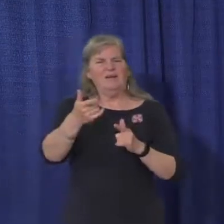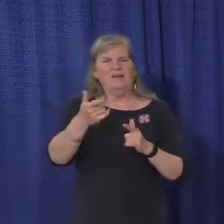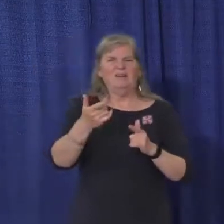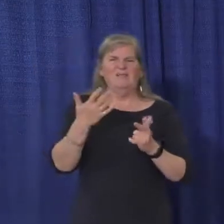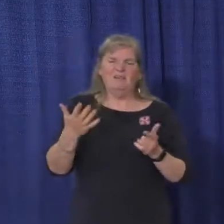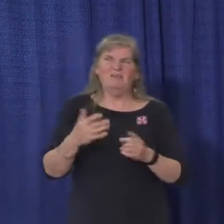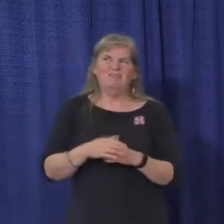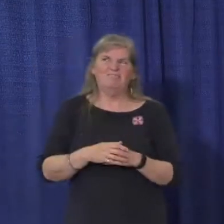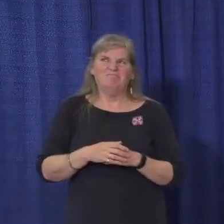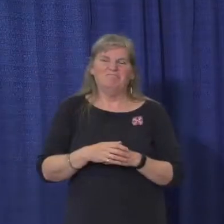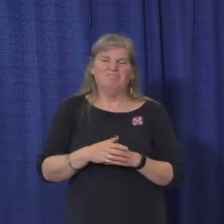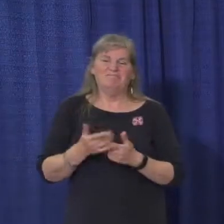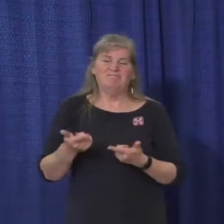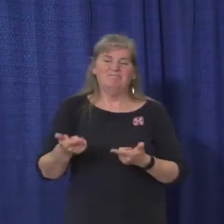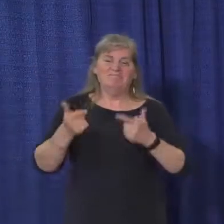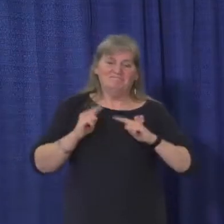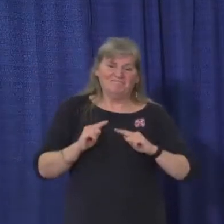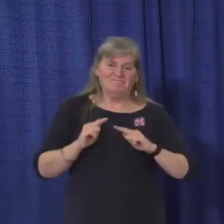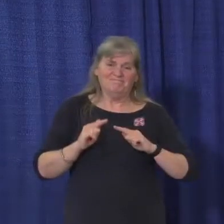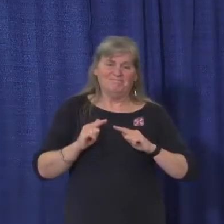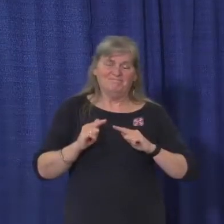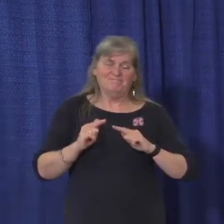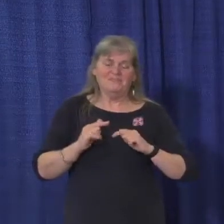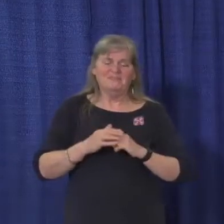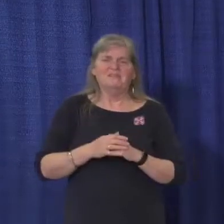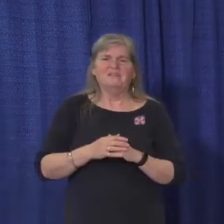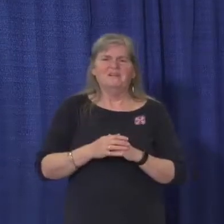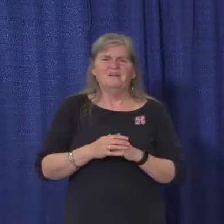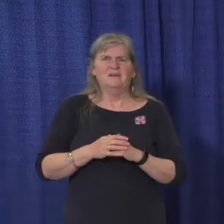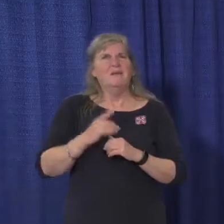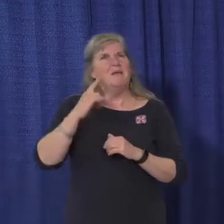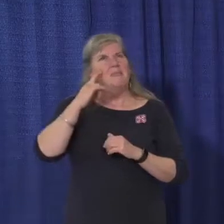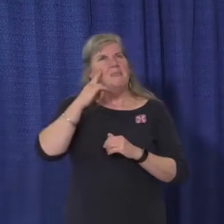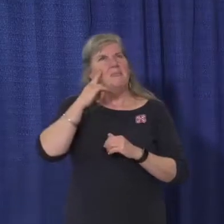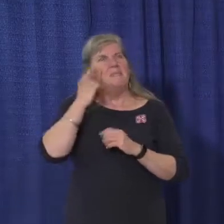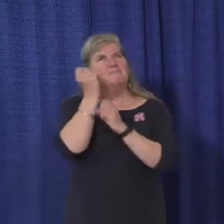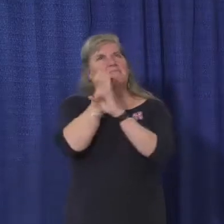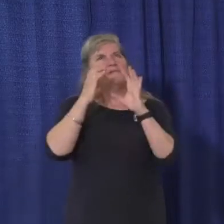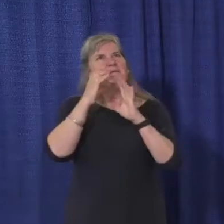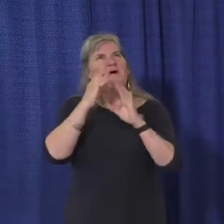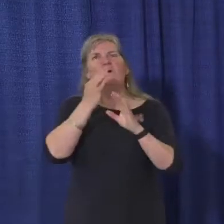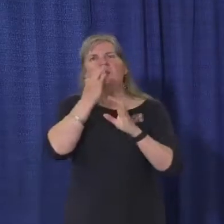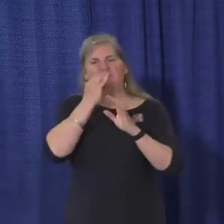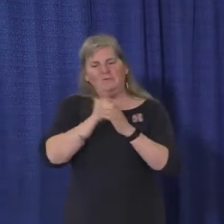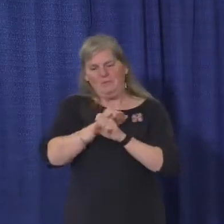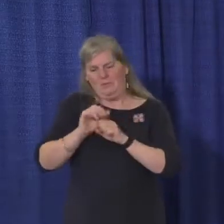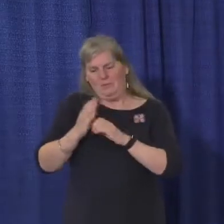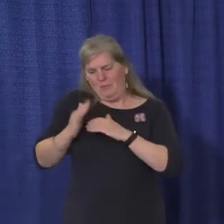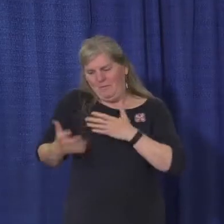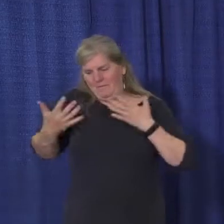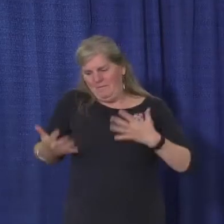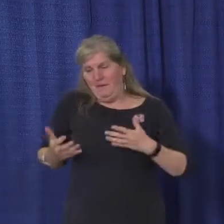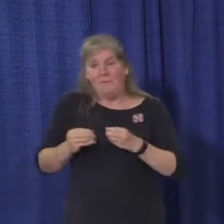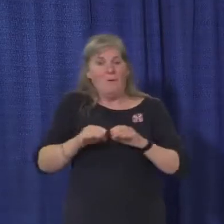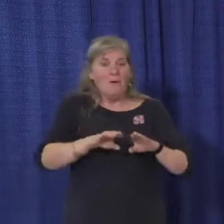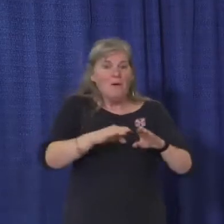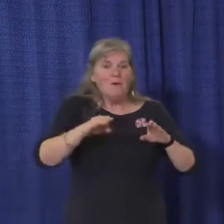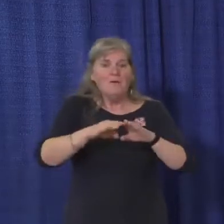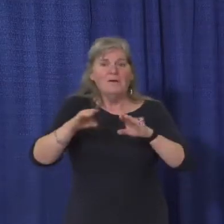You could say it's now our turn. Just at the point we thought there was an end in sight and we were ready for further